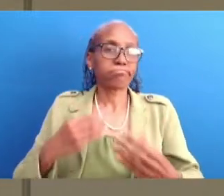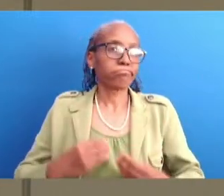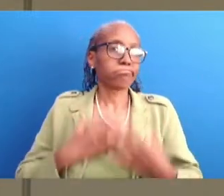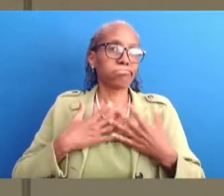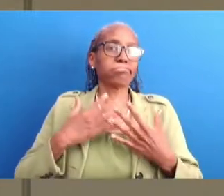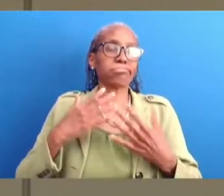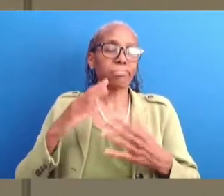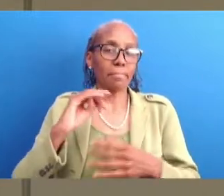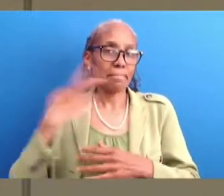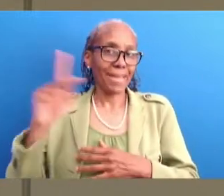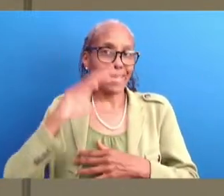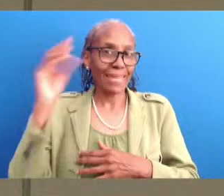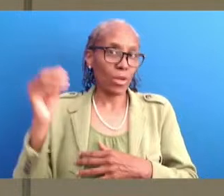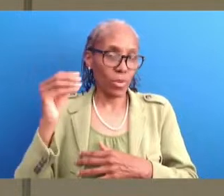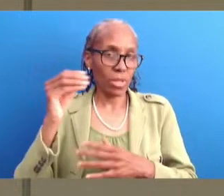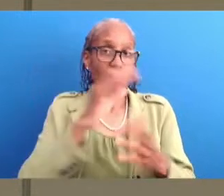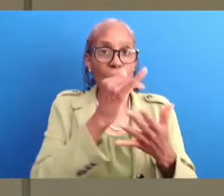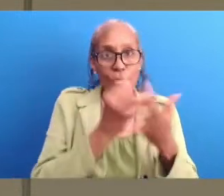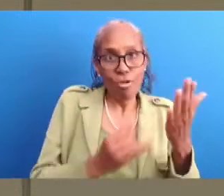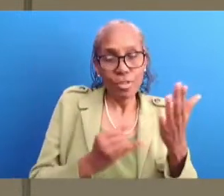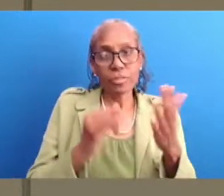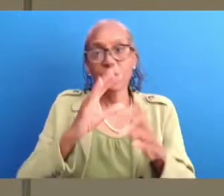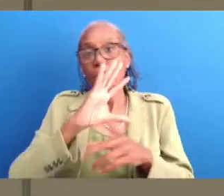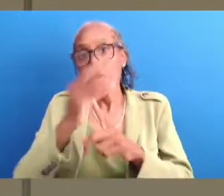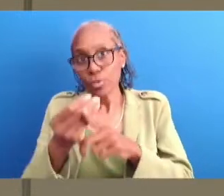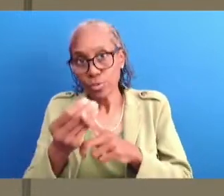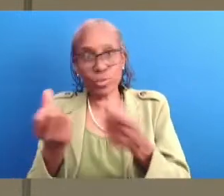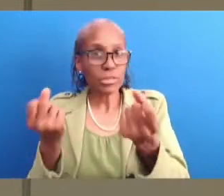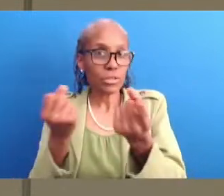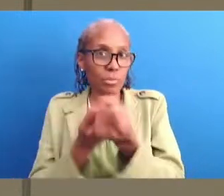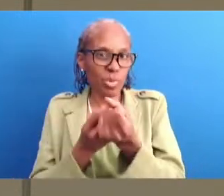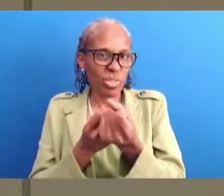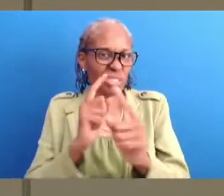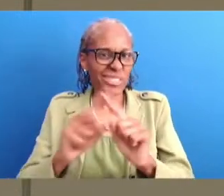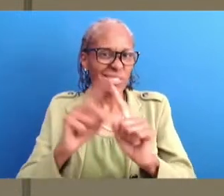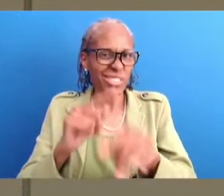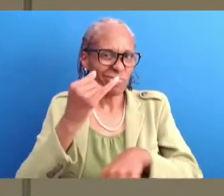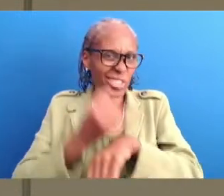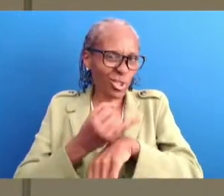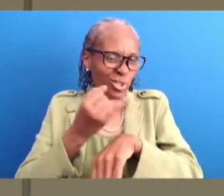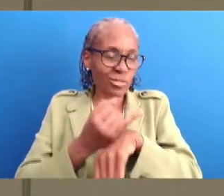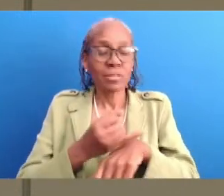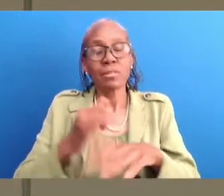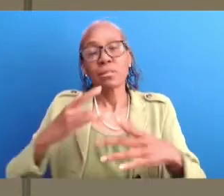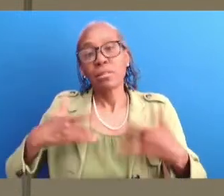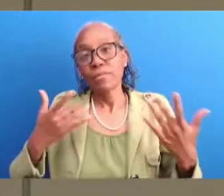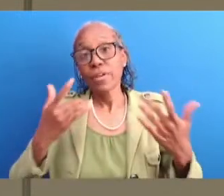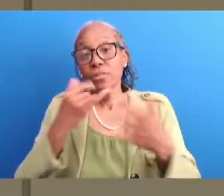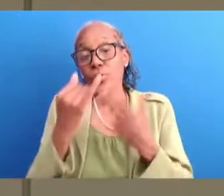THE JEWISH COMMUNITY HAS